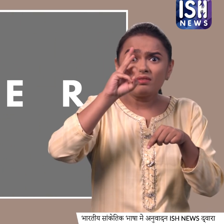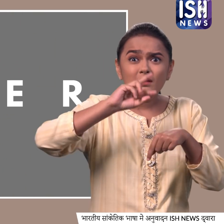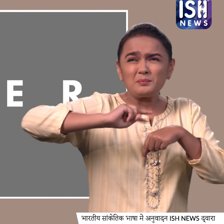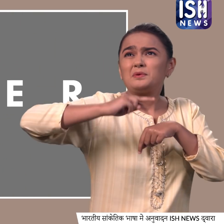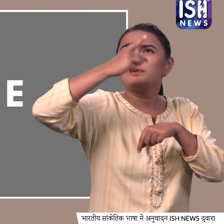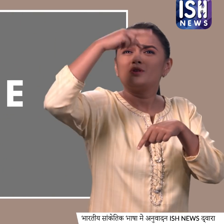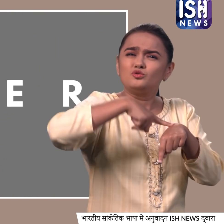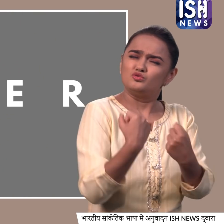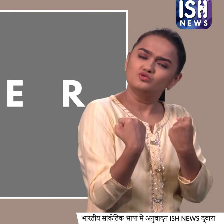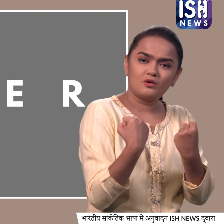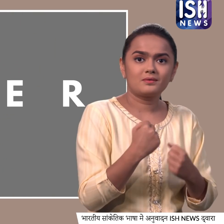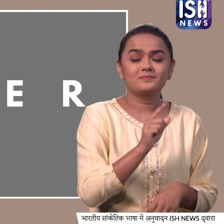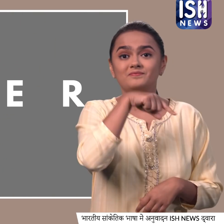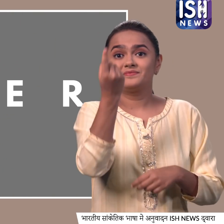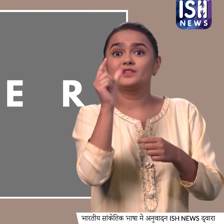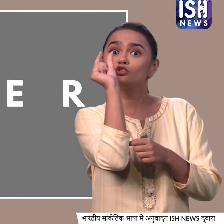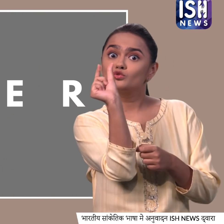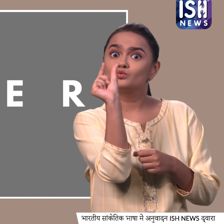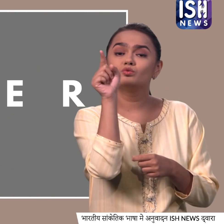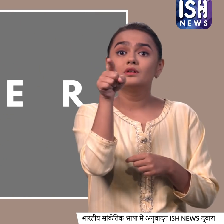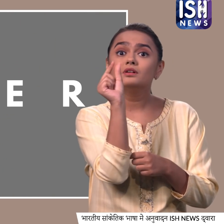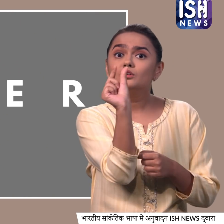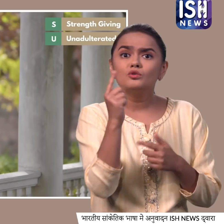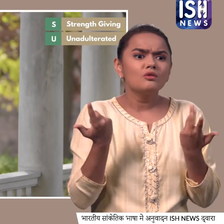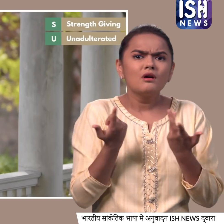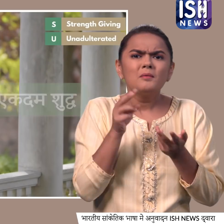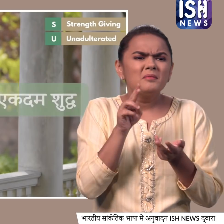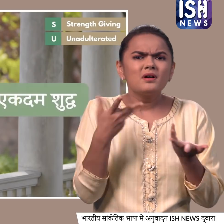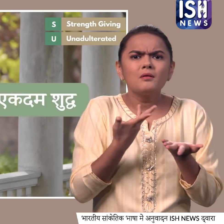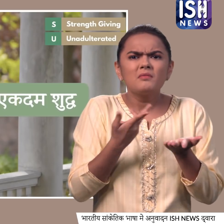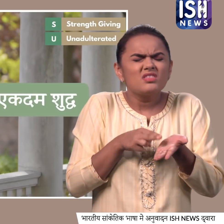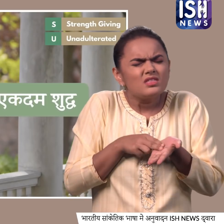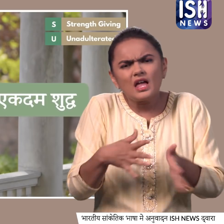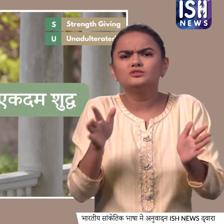2nd benefit - U for unadulterated which means absolutely pure